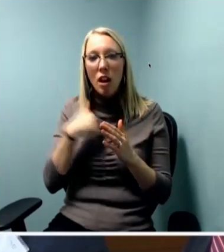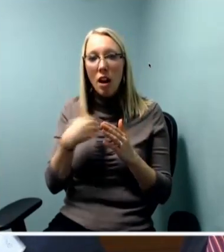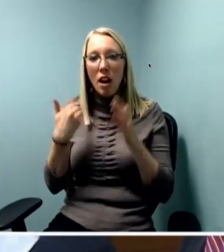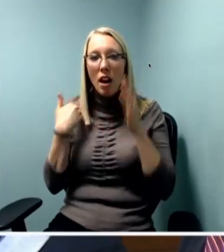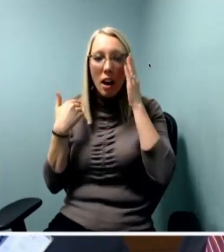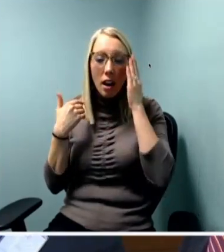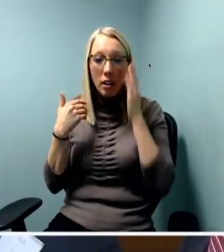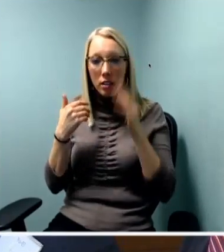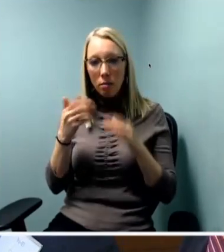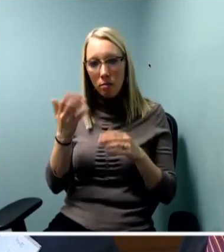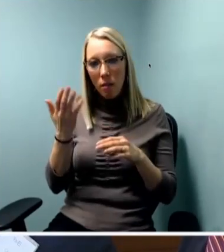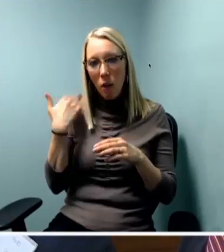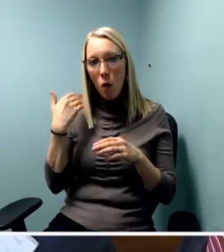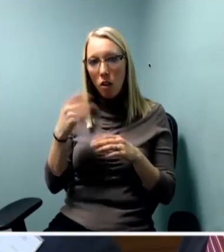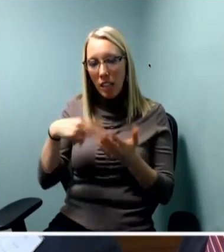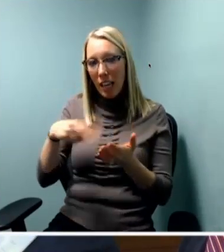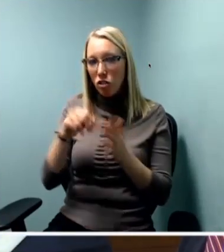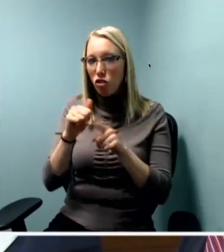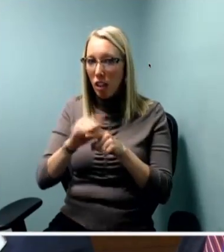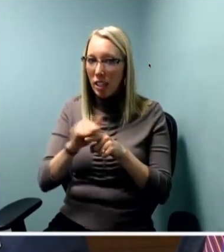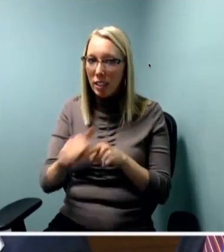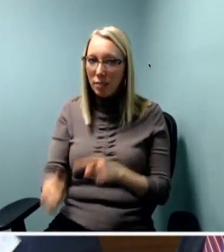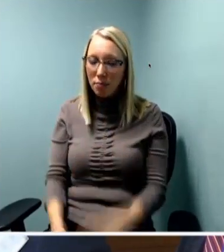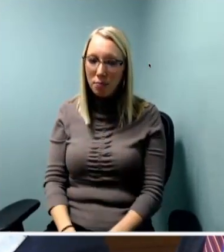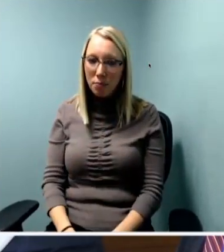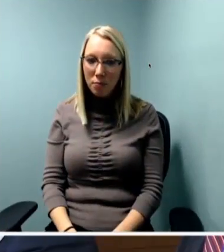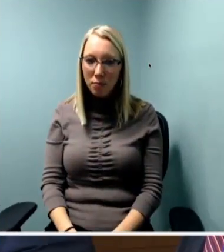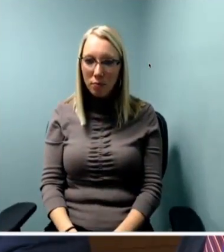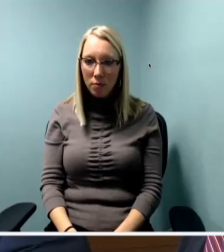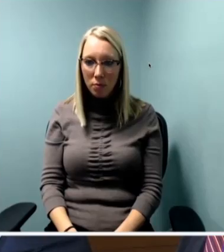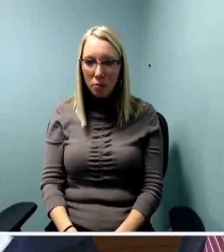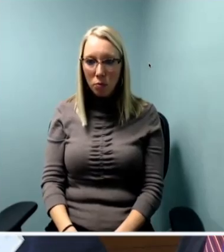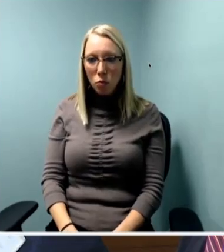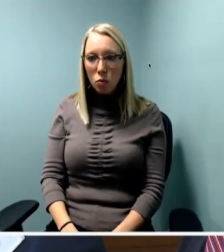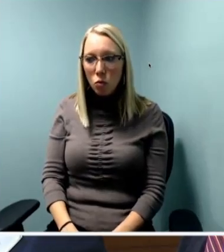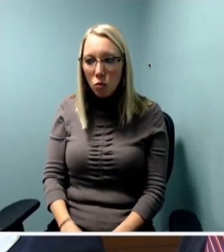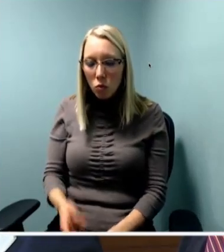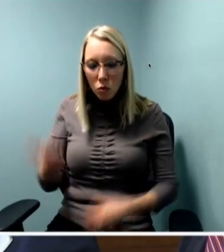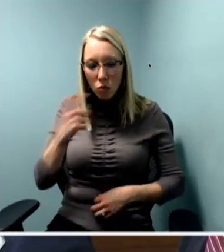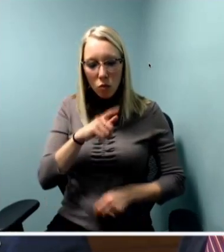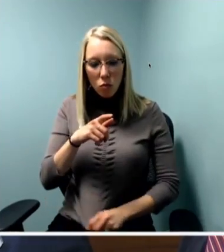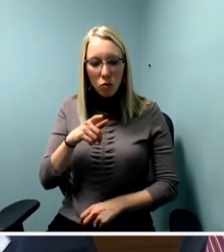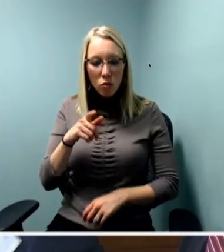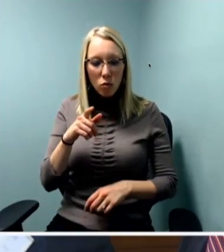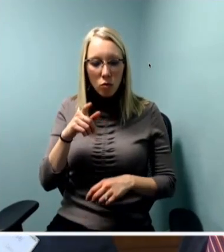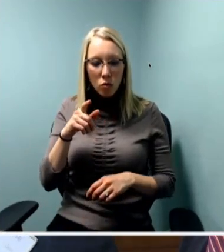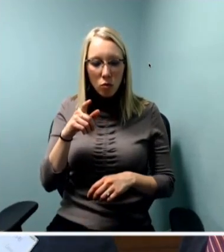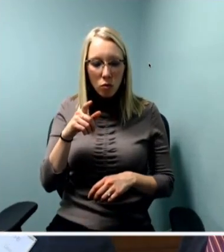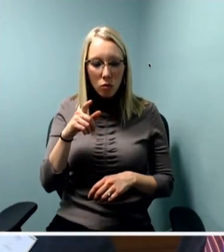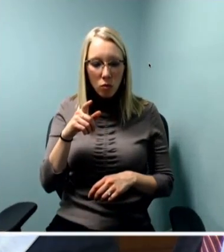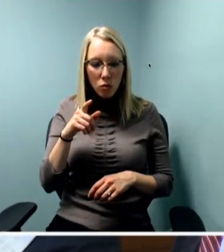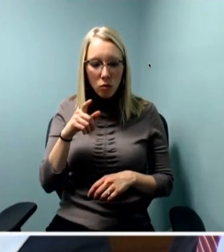is the idea of repetition. Where in a formal dance class, you have your daily warm up, you have a bar in your ballet class.